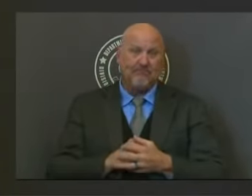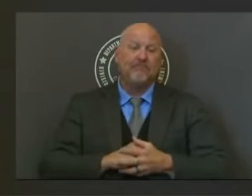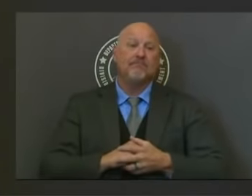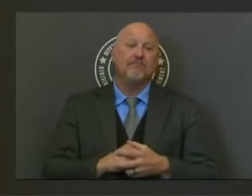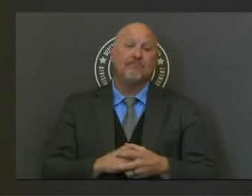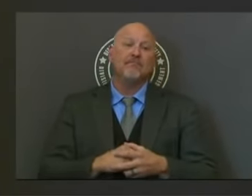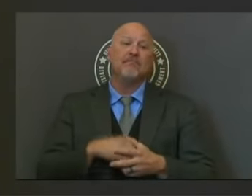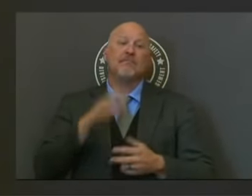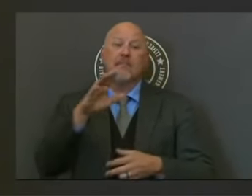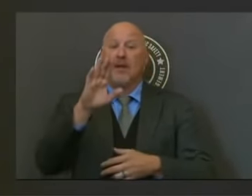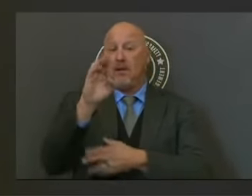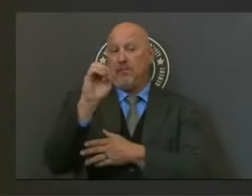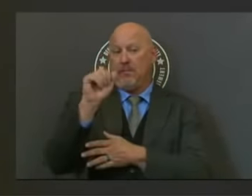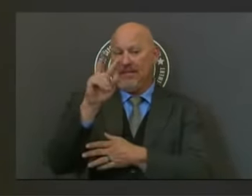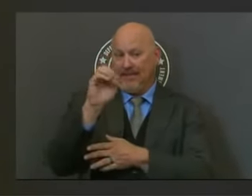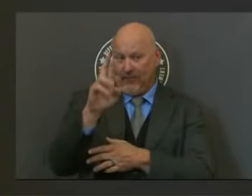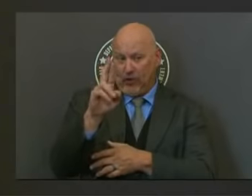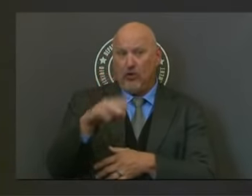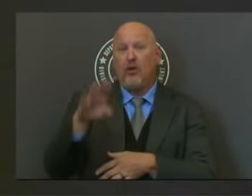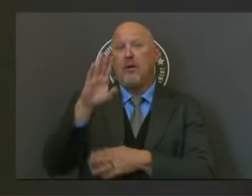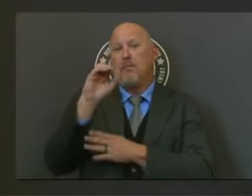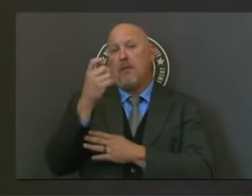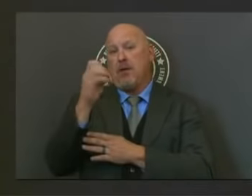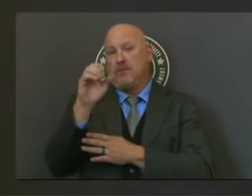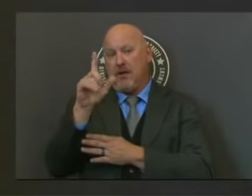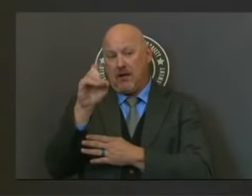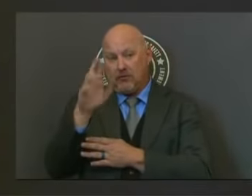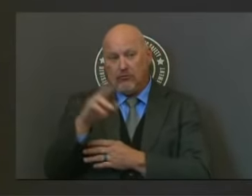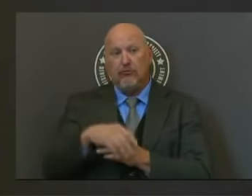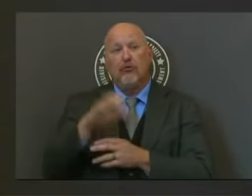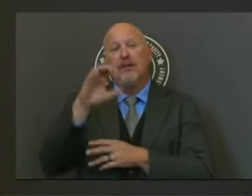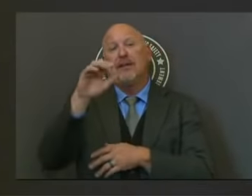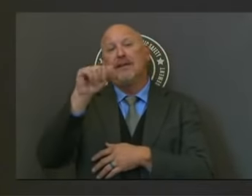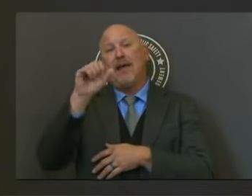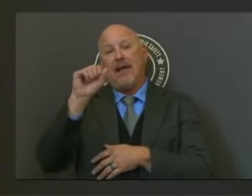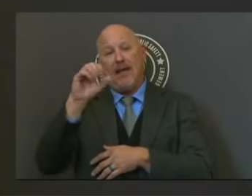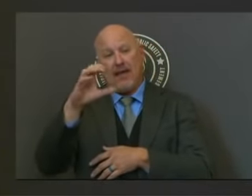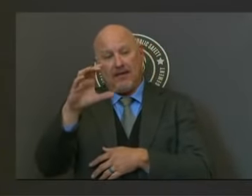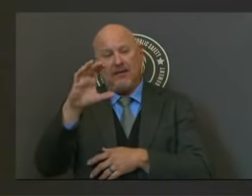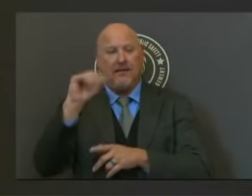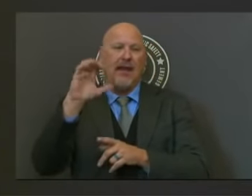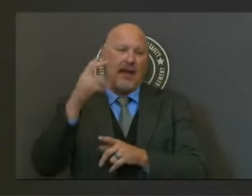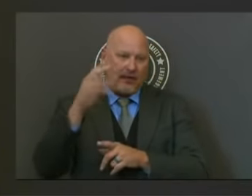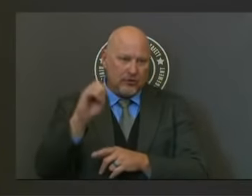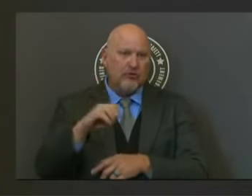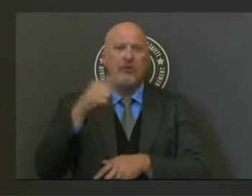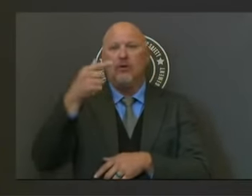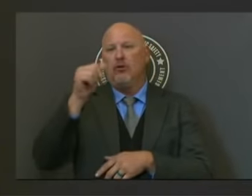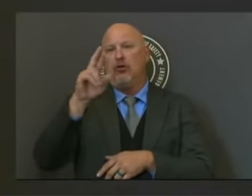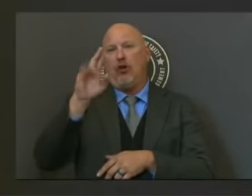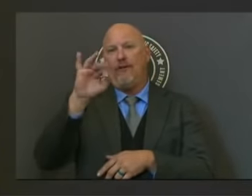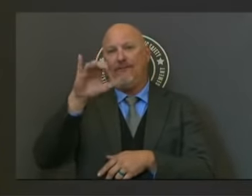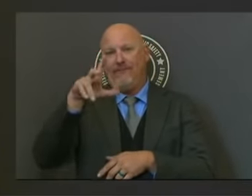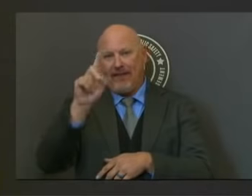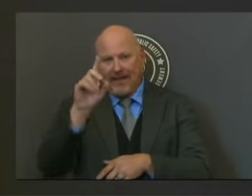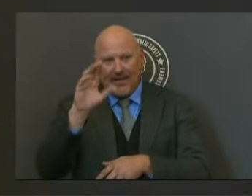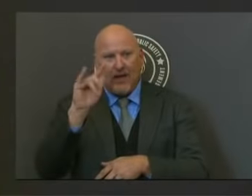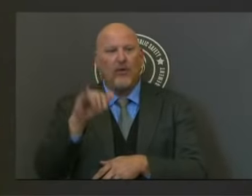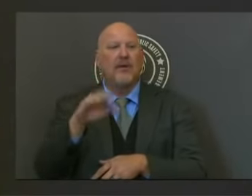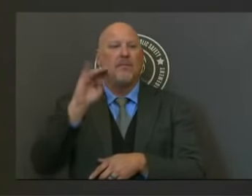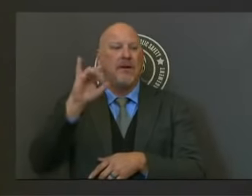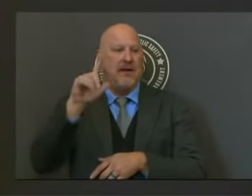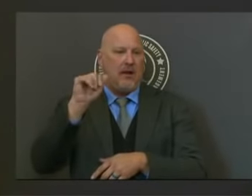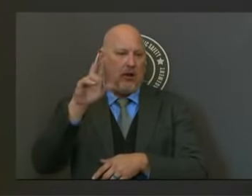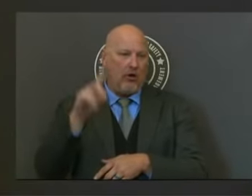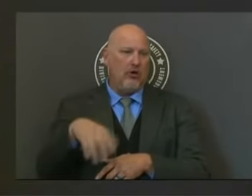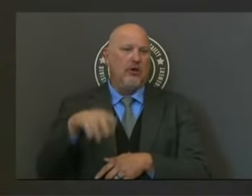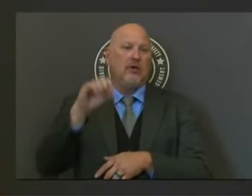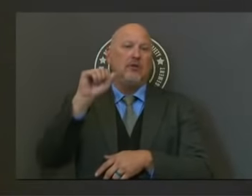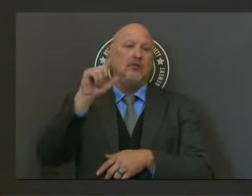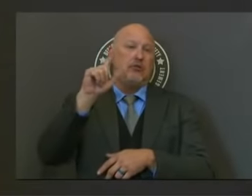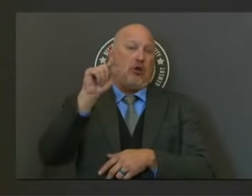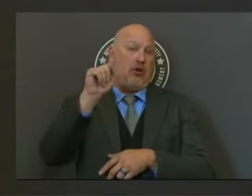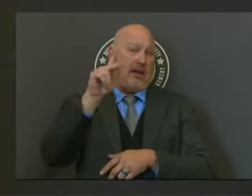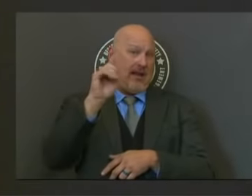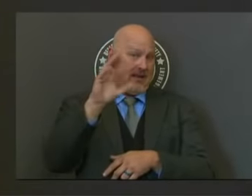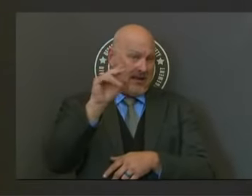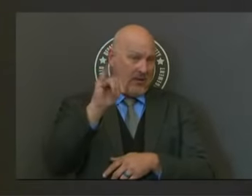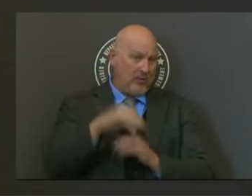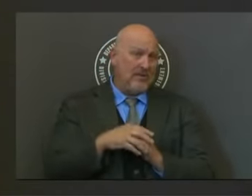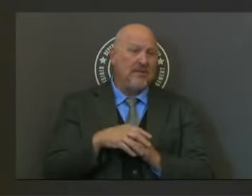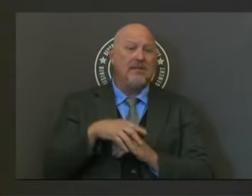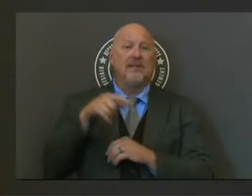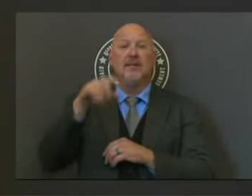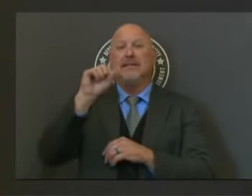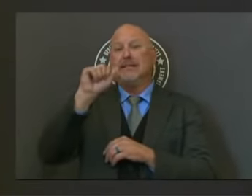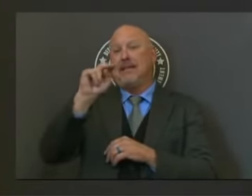Emory Garfield grand ju AB